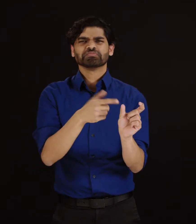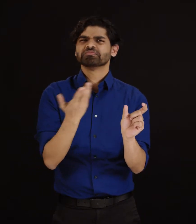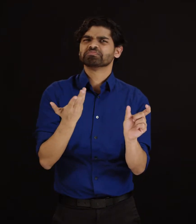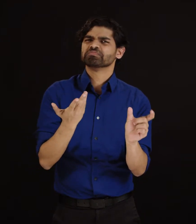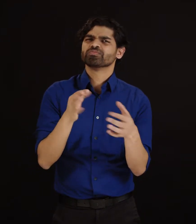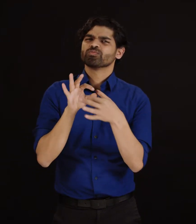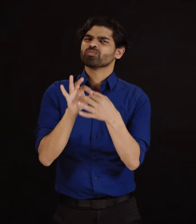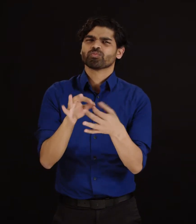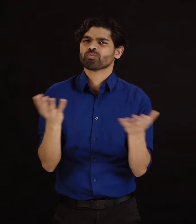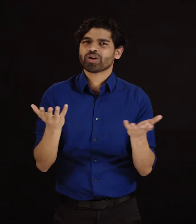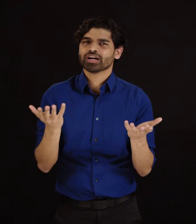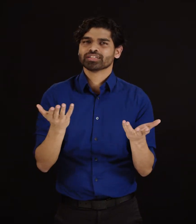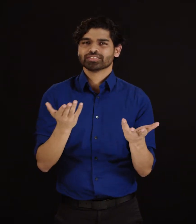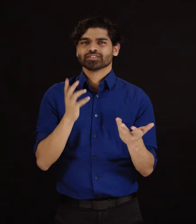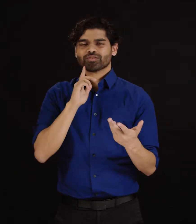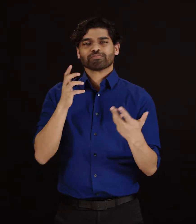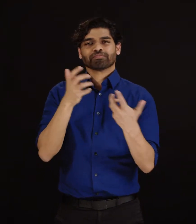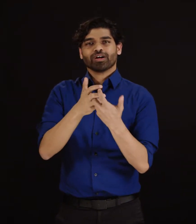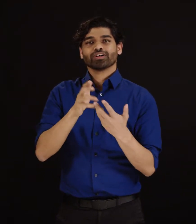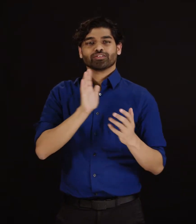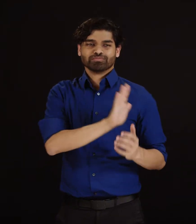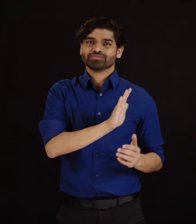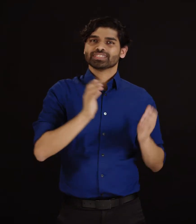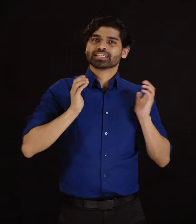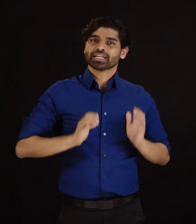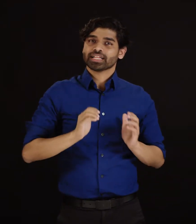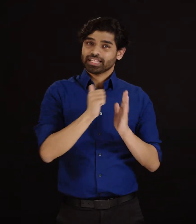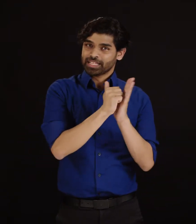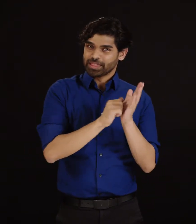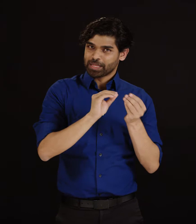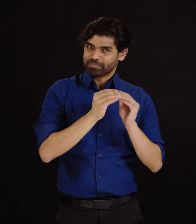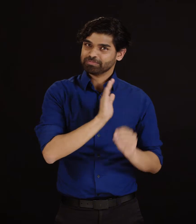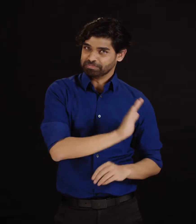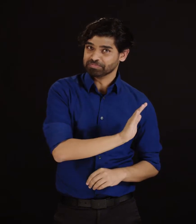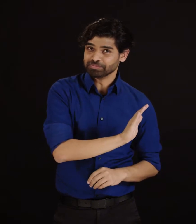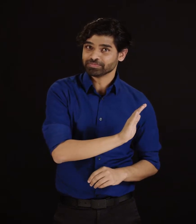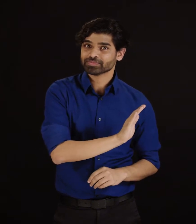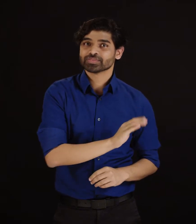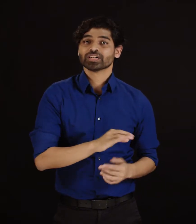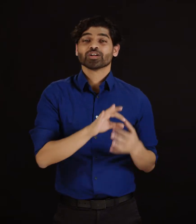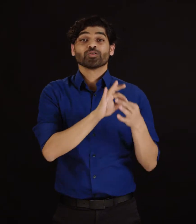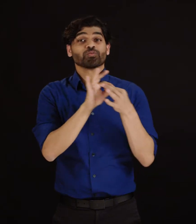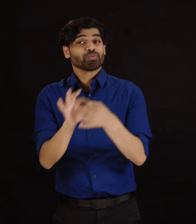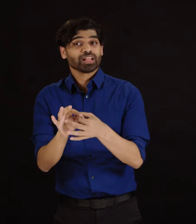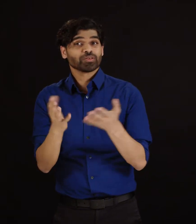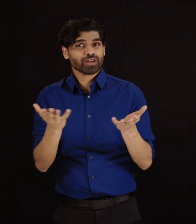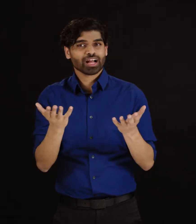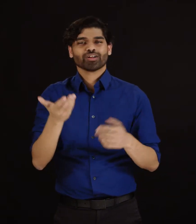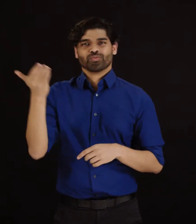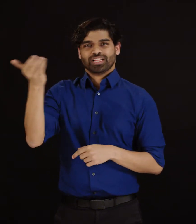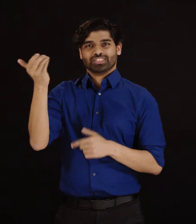may be related to one or more phone numbers. An account number may also be used to identify a customer when they